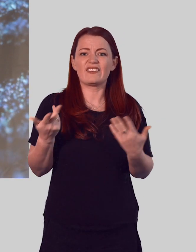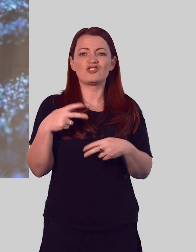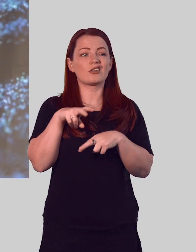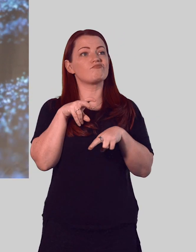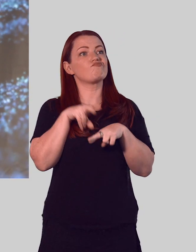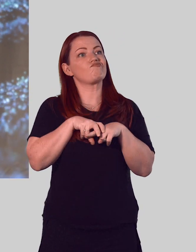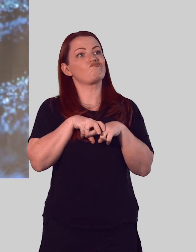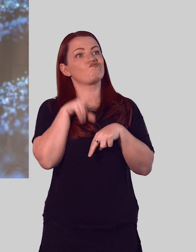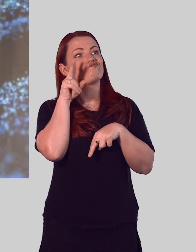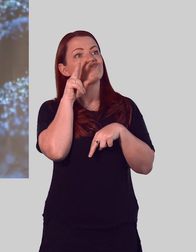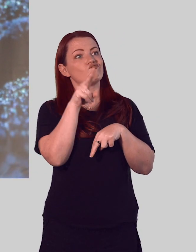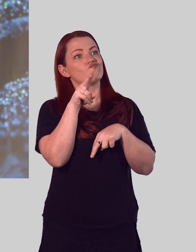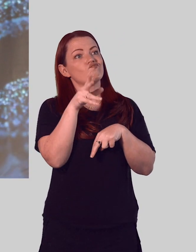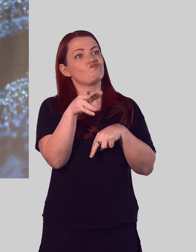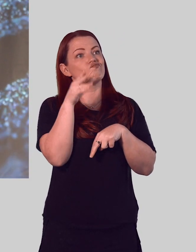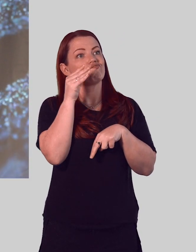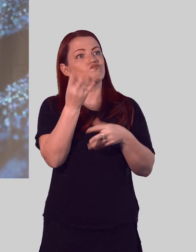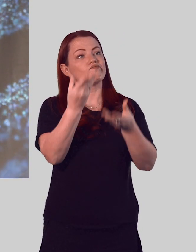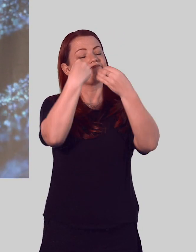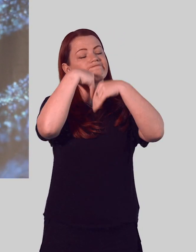at and then digest the piece.